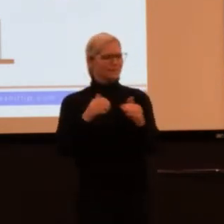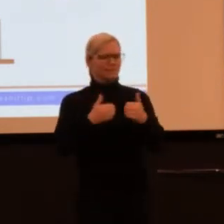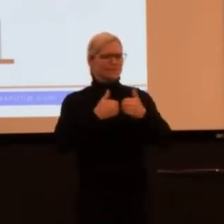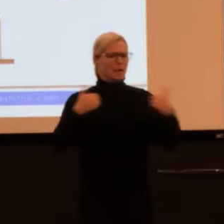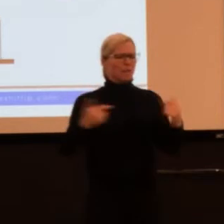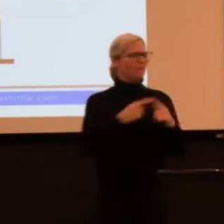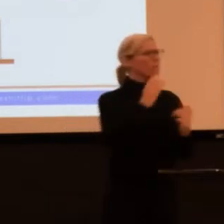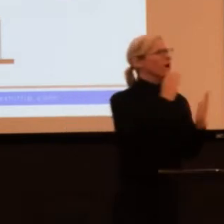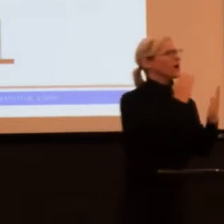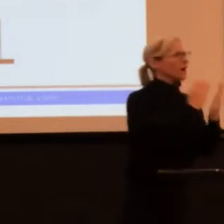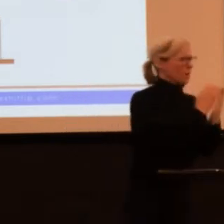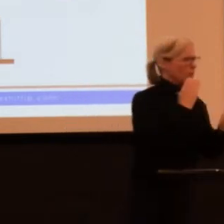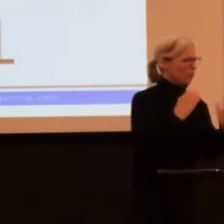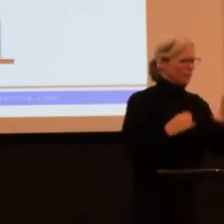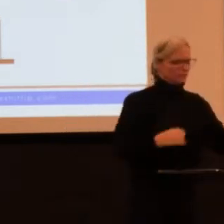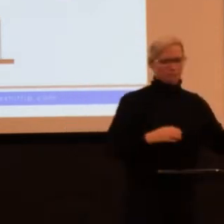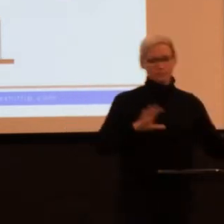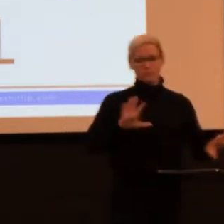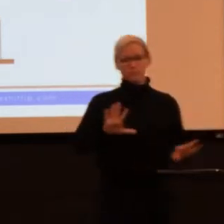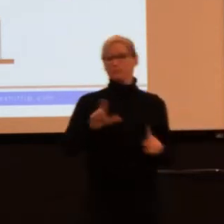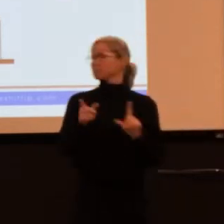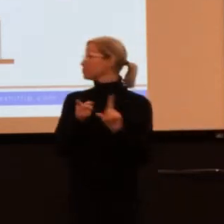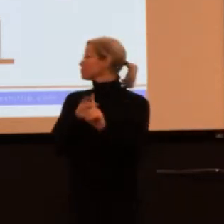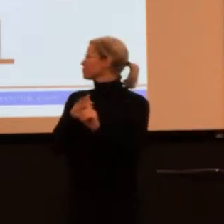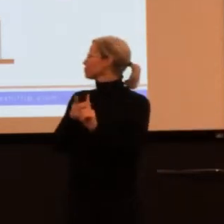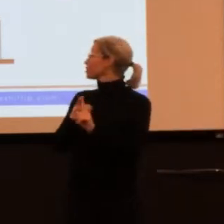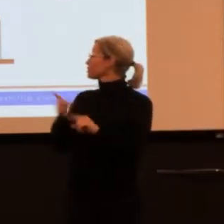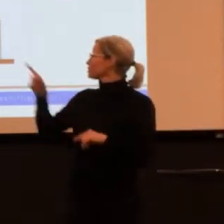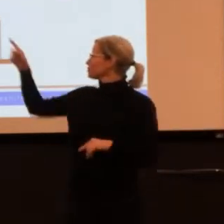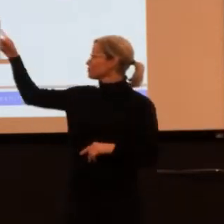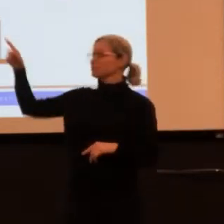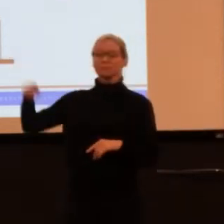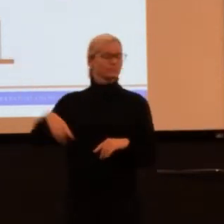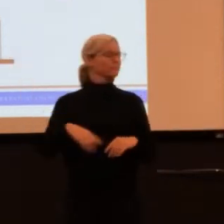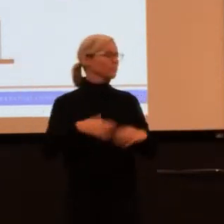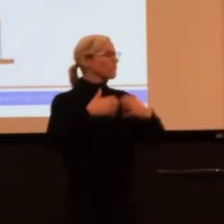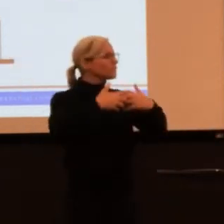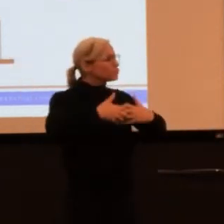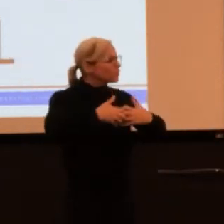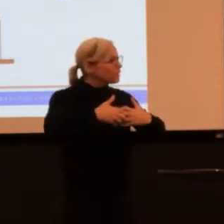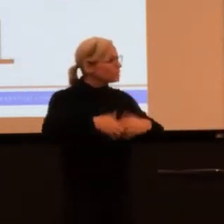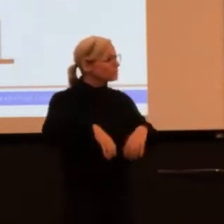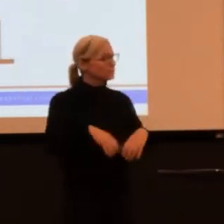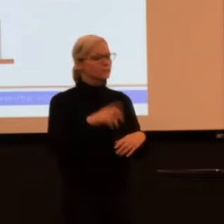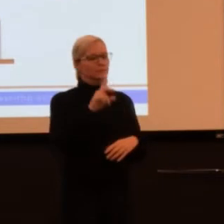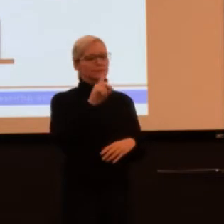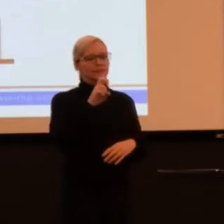The first is machines, devices, often in pads we use the term apparatus.